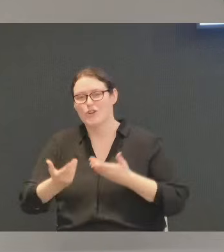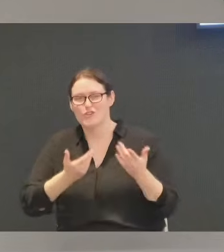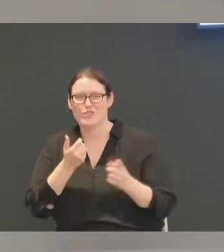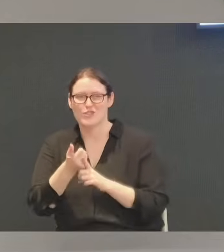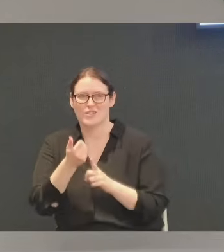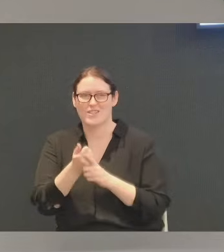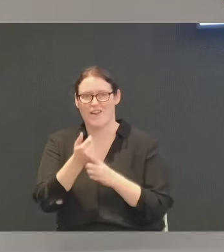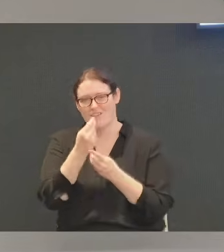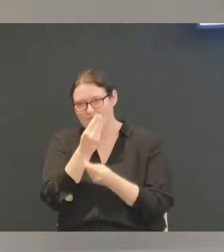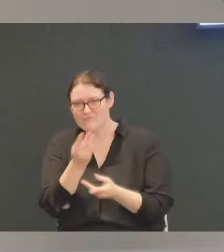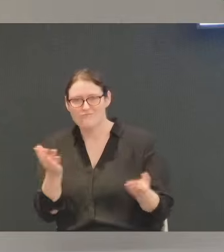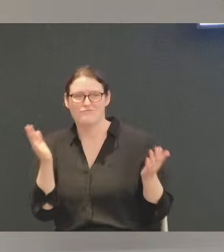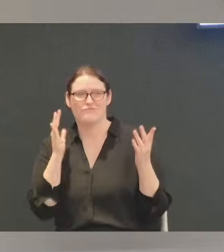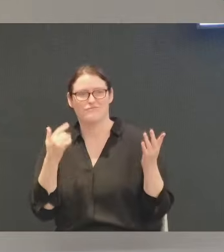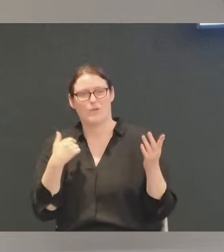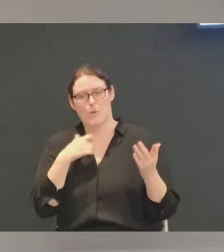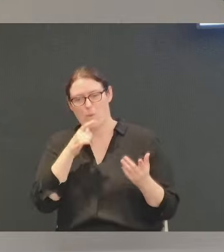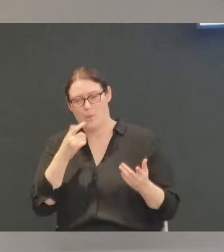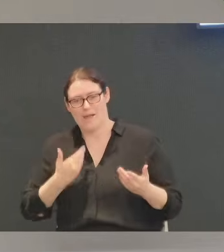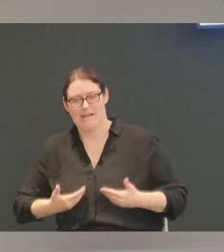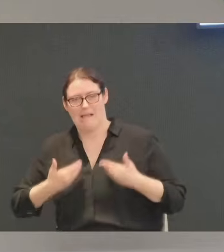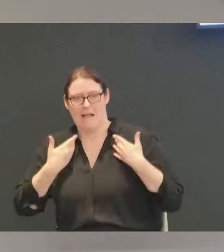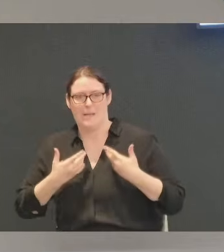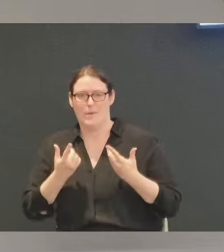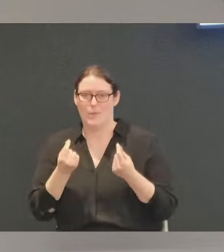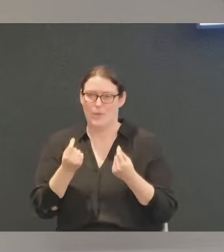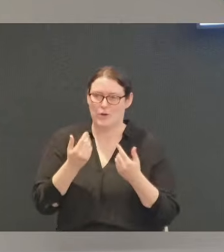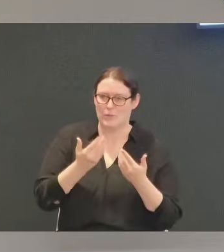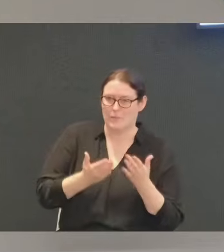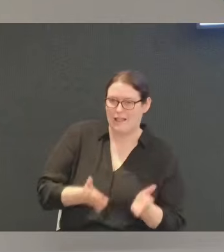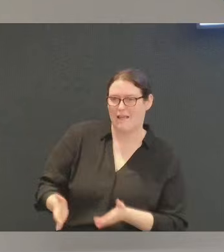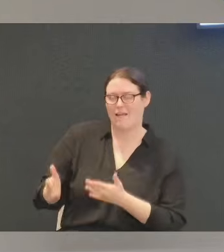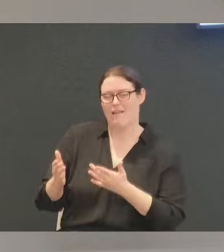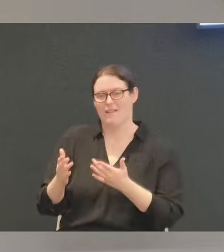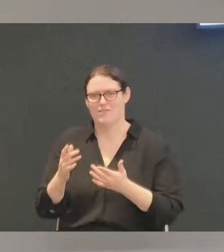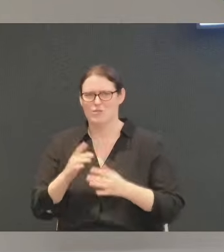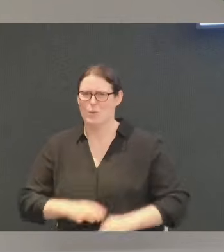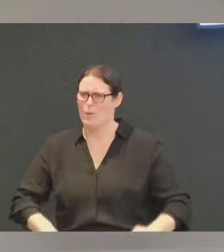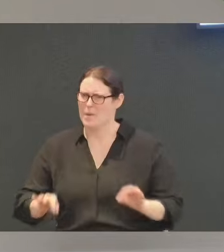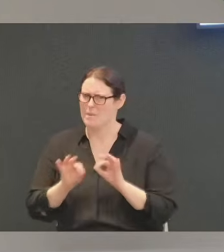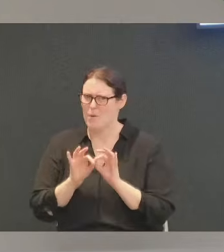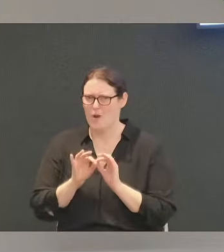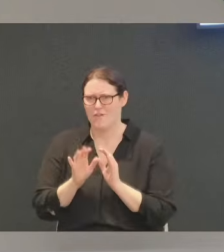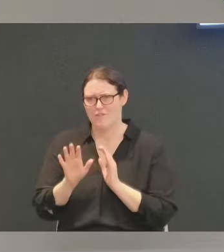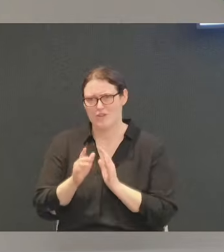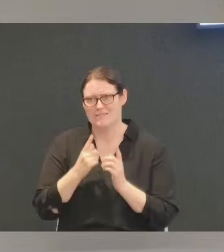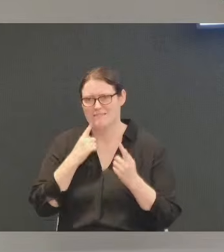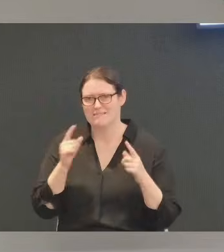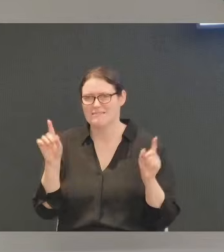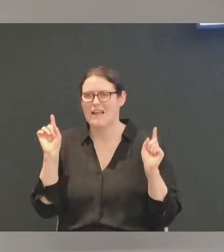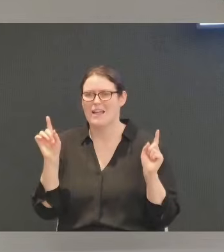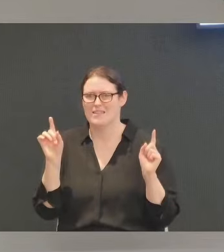you are and what you plan on doing, I believe is extremely important for the success of this agency